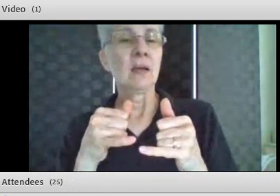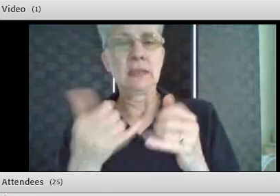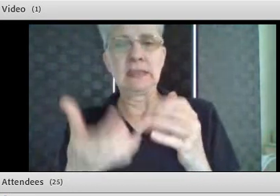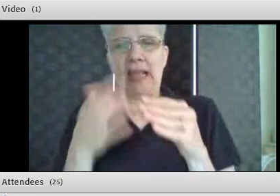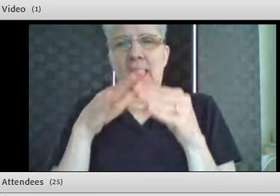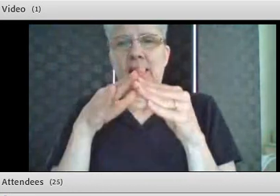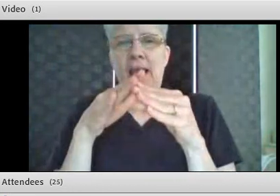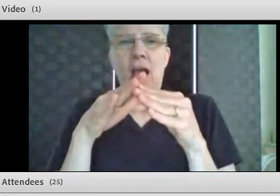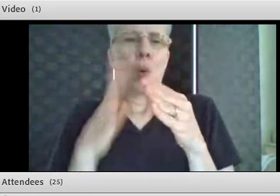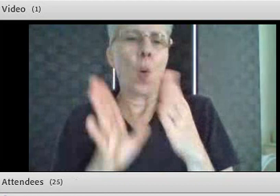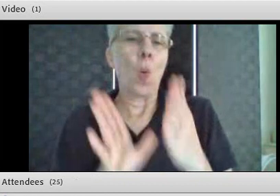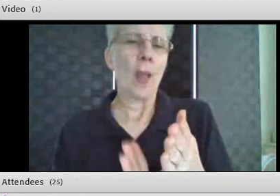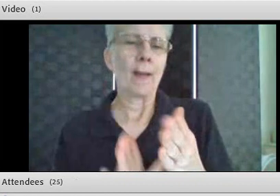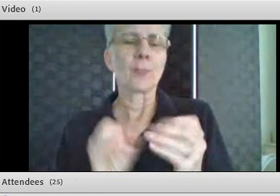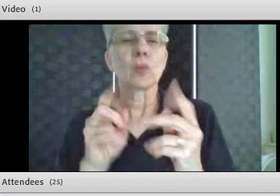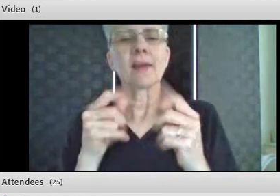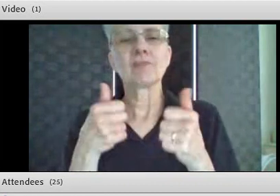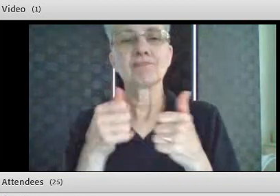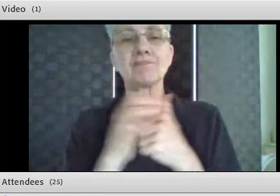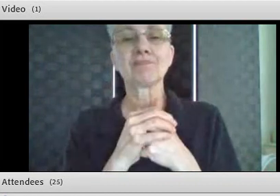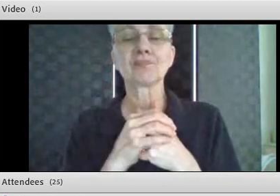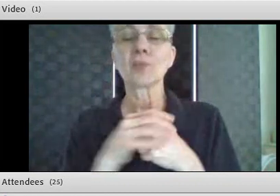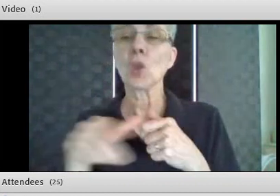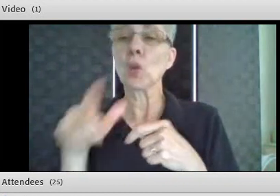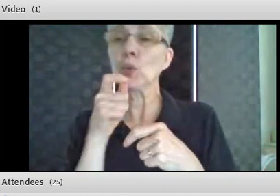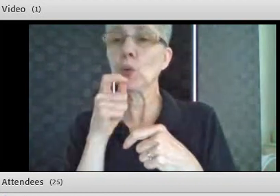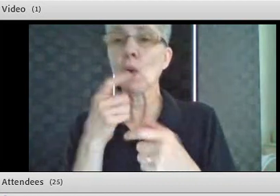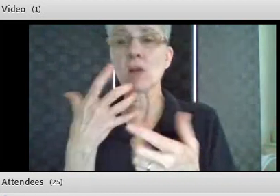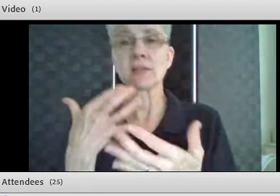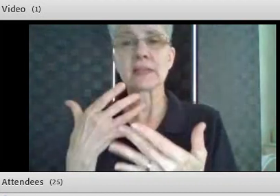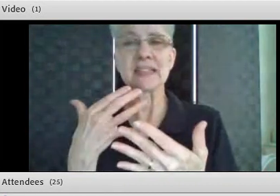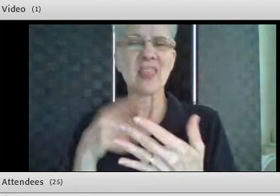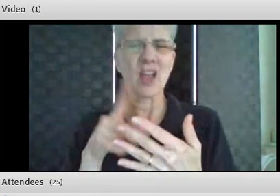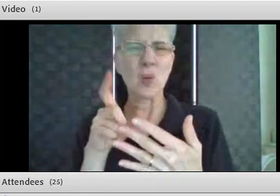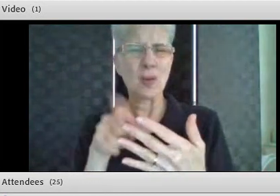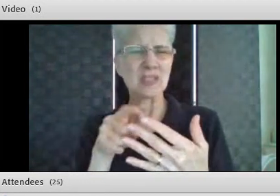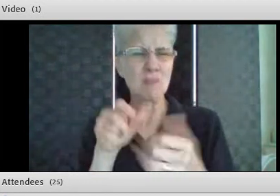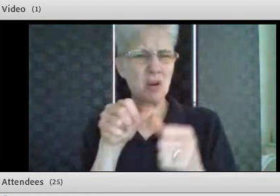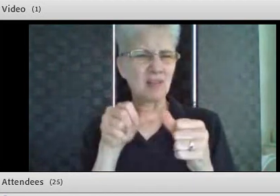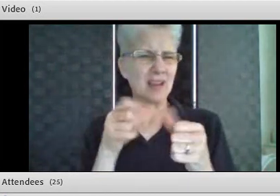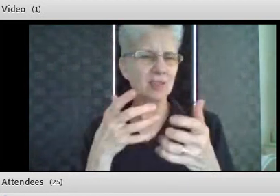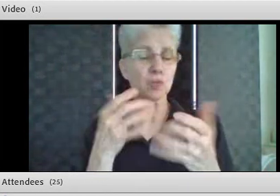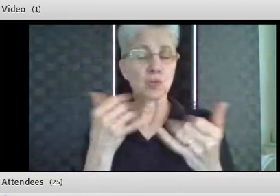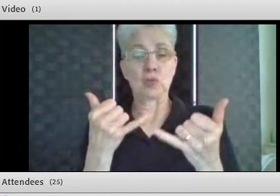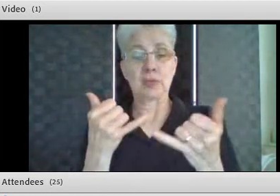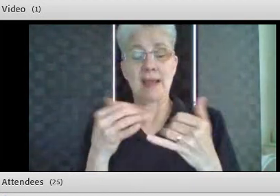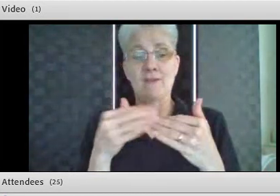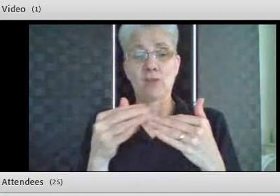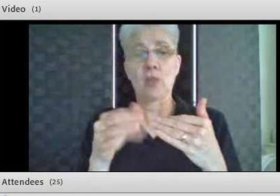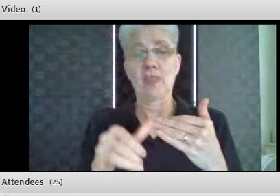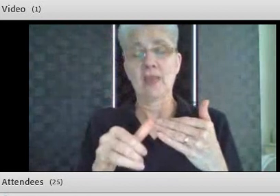Hilary: ...you can -- You know, there's ways that, based on your experience, that you can scale it down, or you can scale it way up.